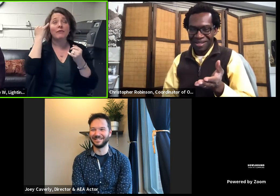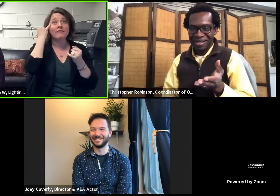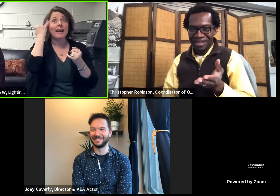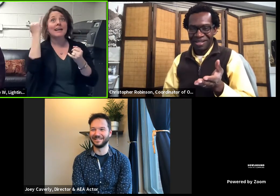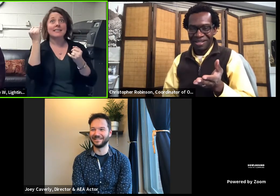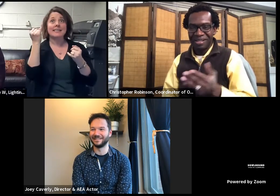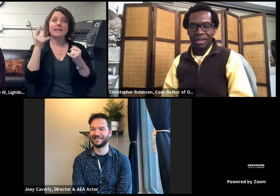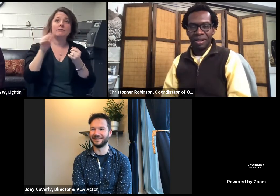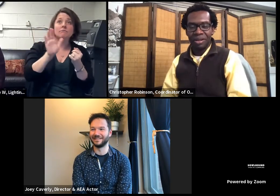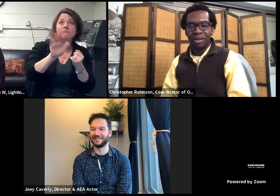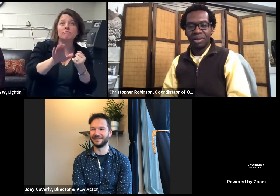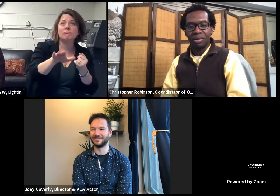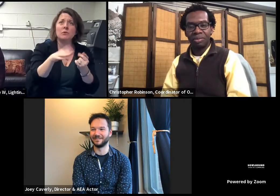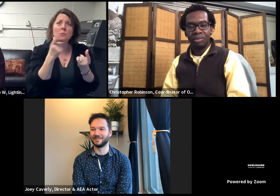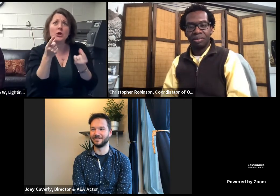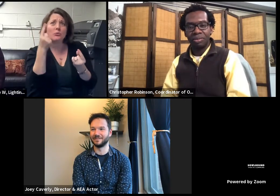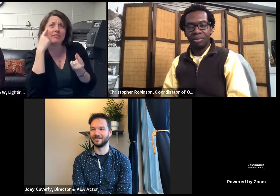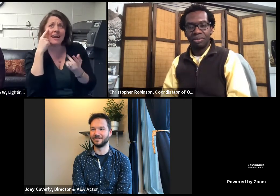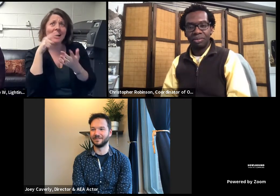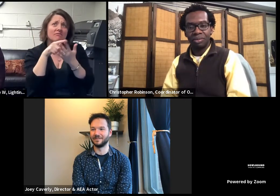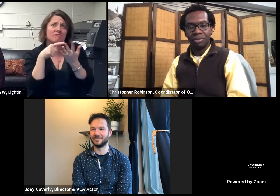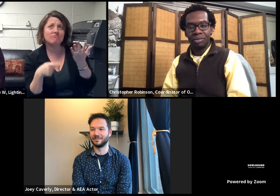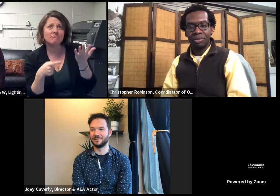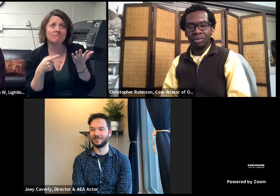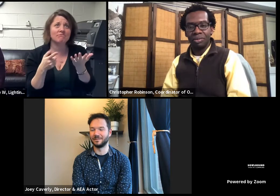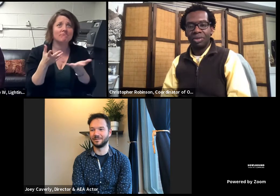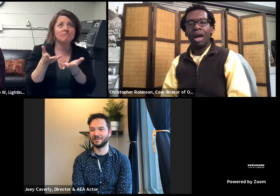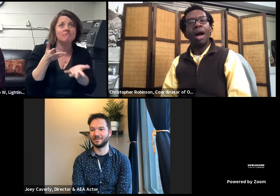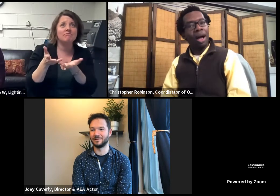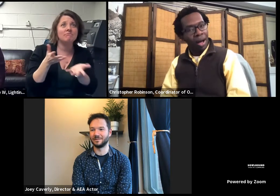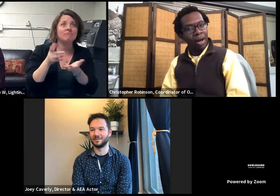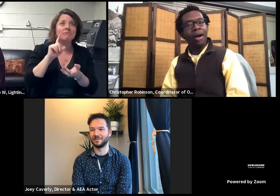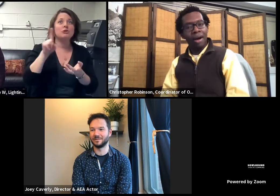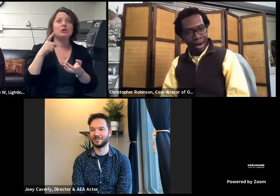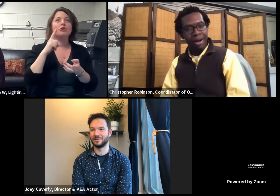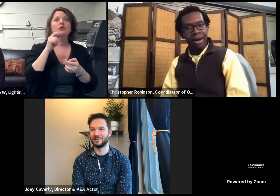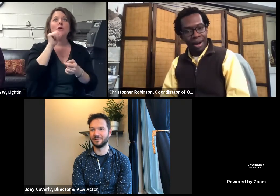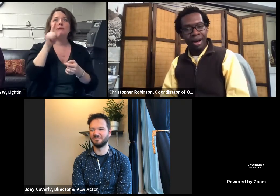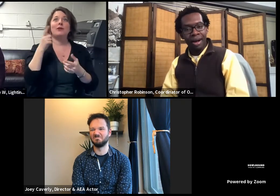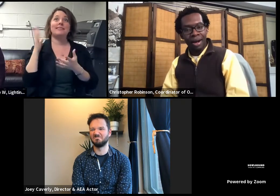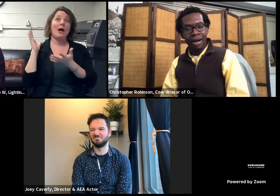but you have an idea, they could say, "What do you think? "These are our ideas."